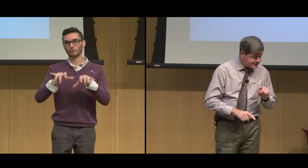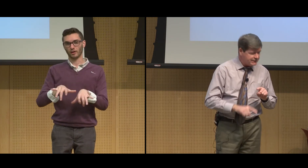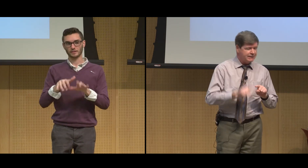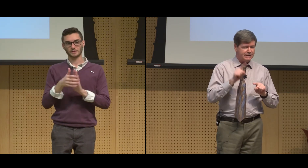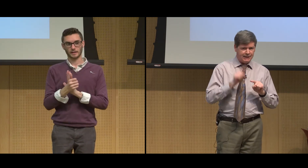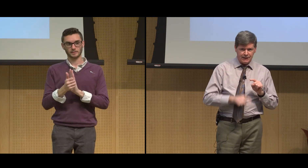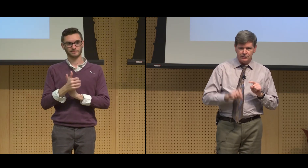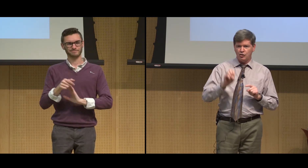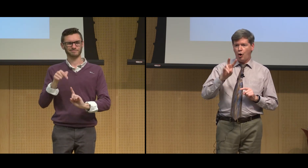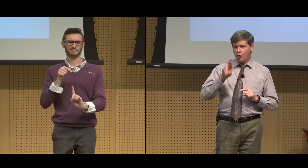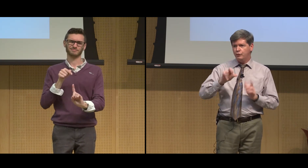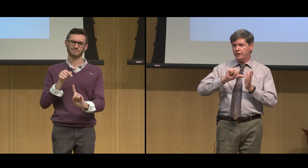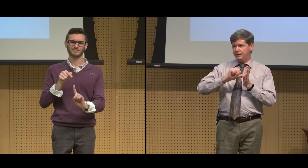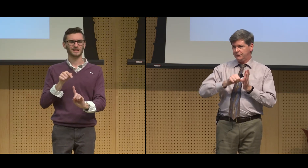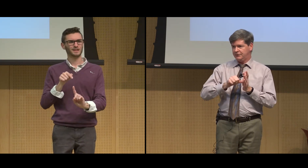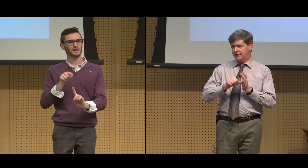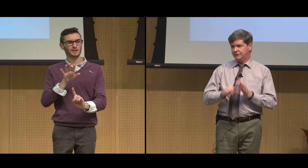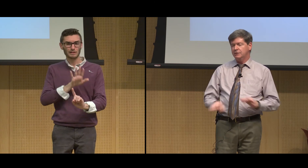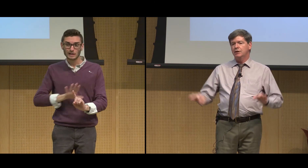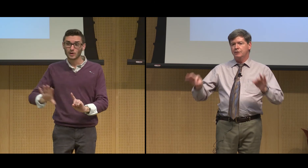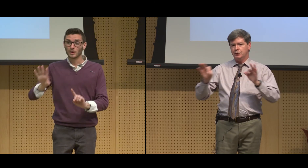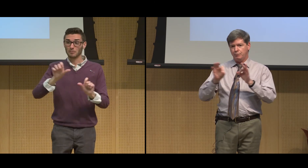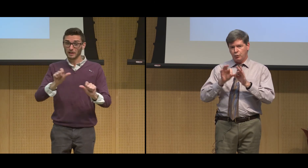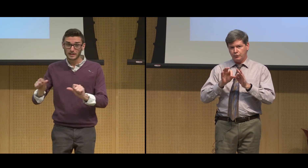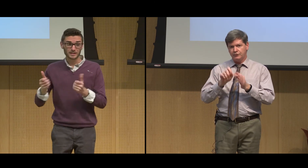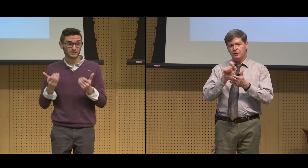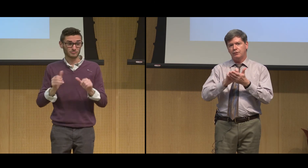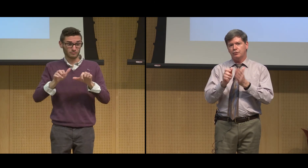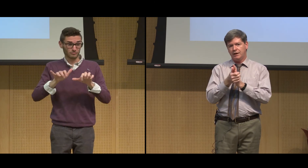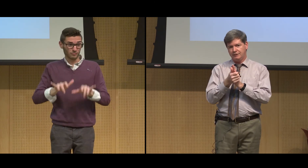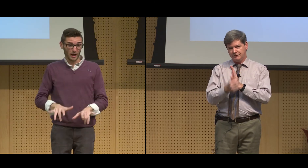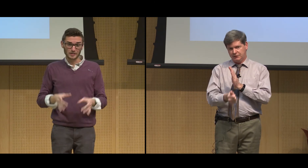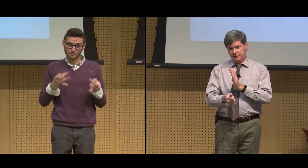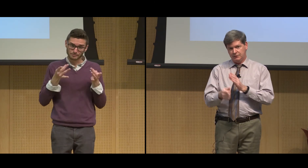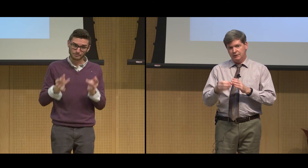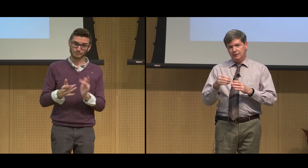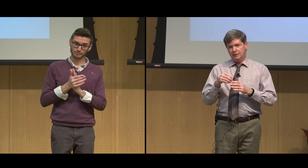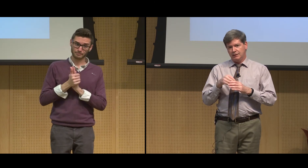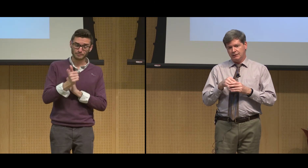I can't--can't overemphasize the importance of writing skill,